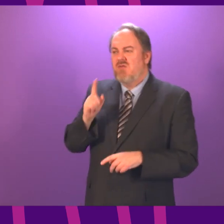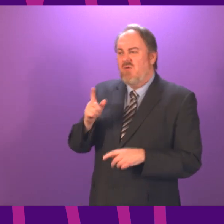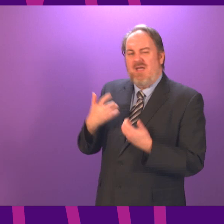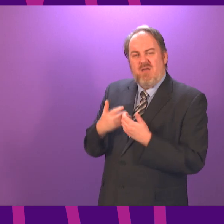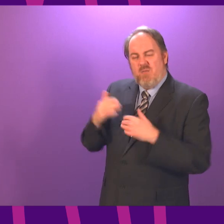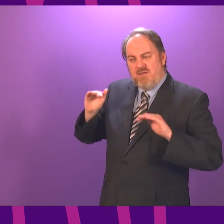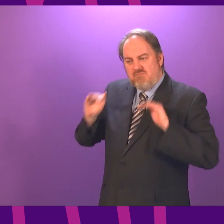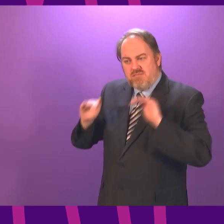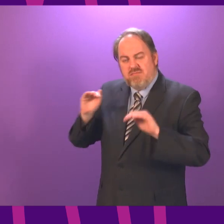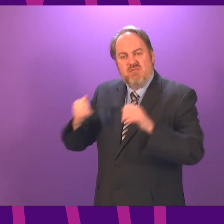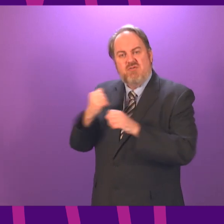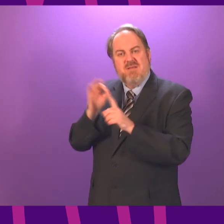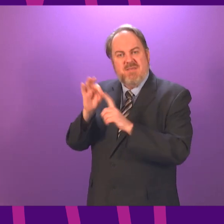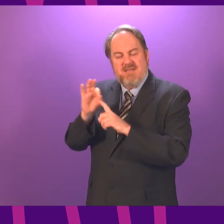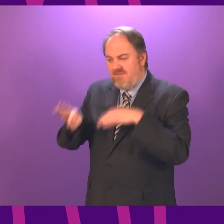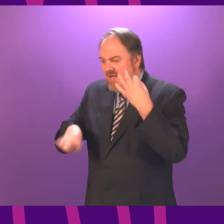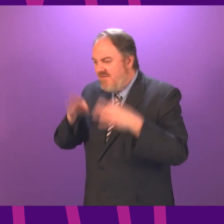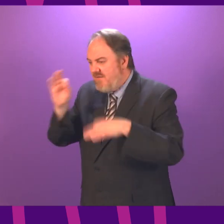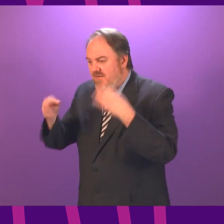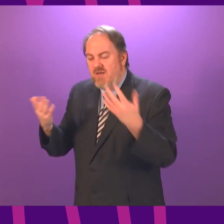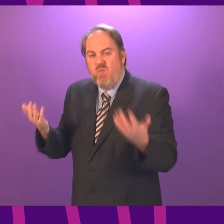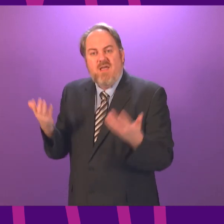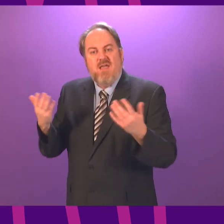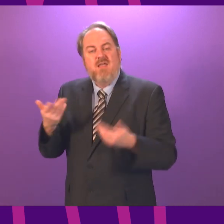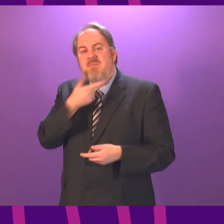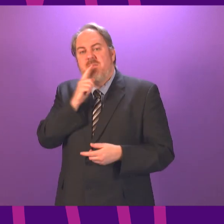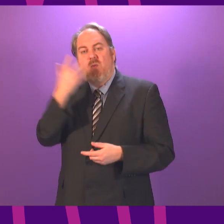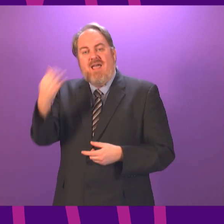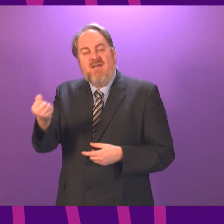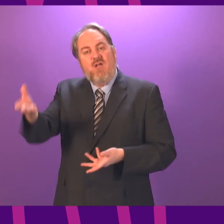that they identify, invite and support all people who have a learning disability to come